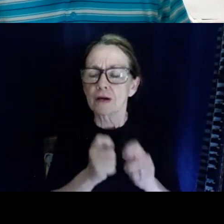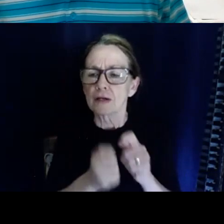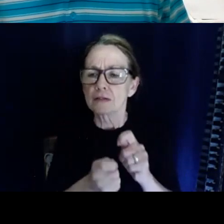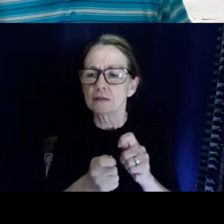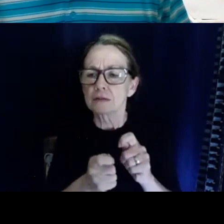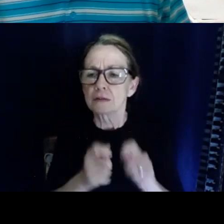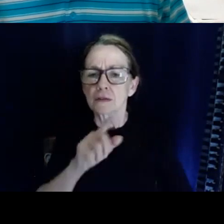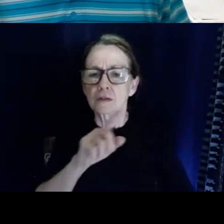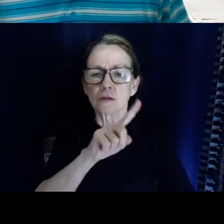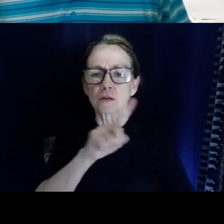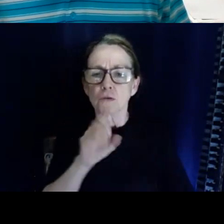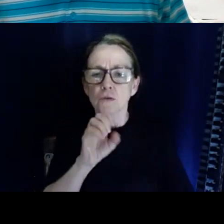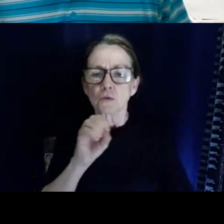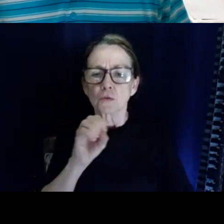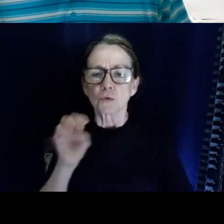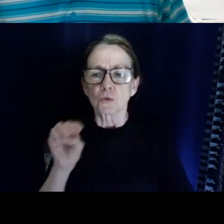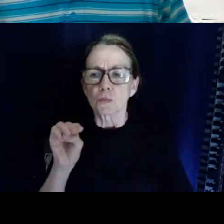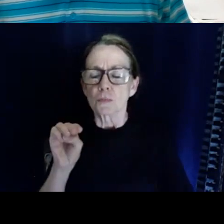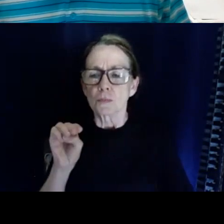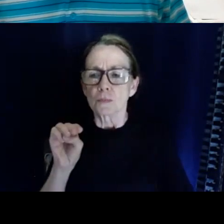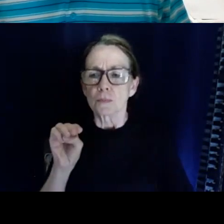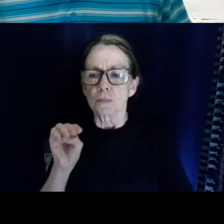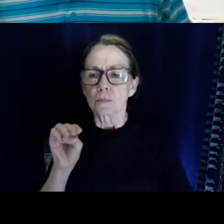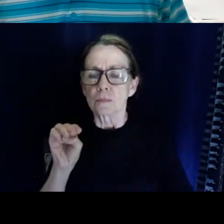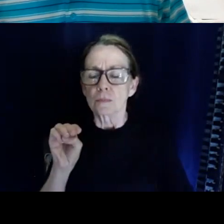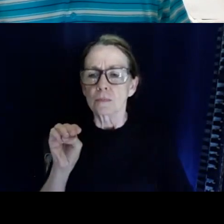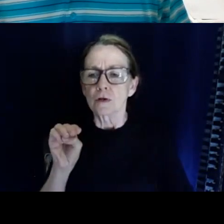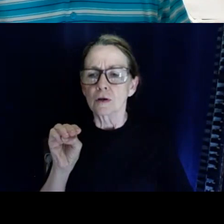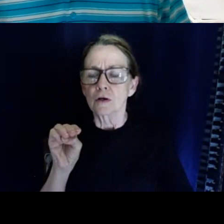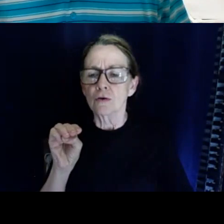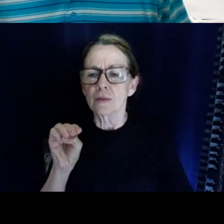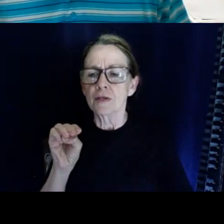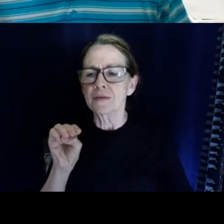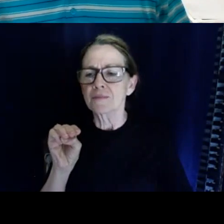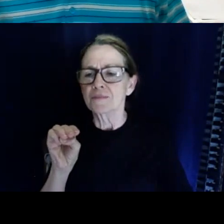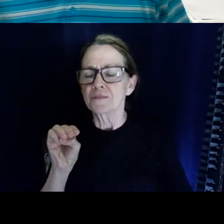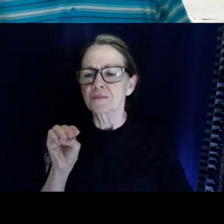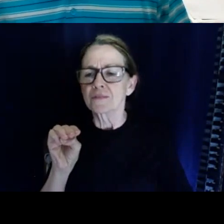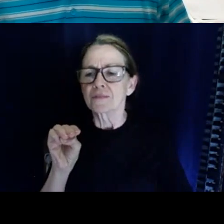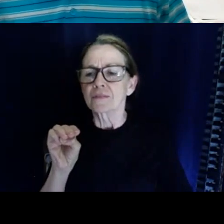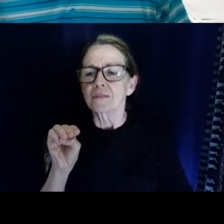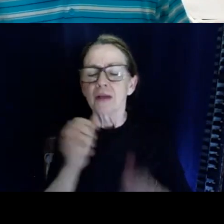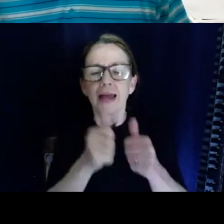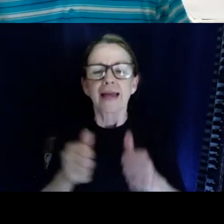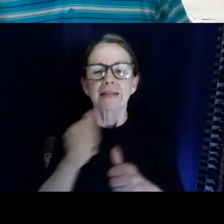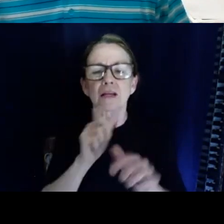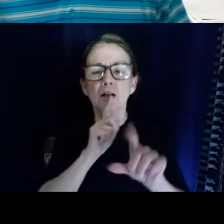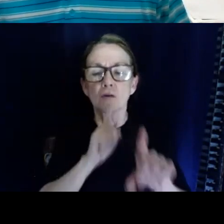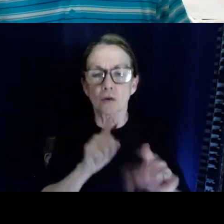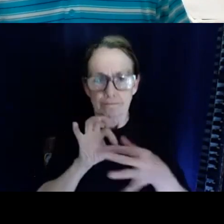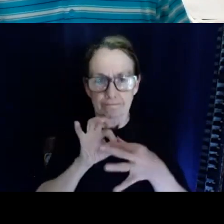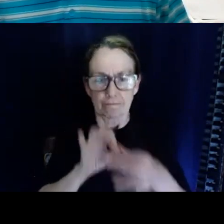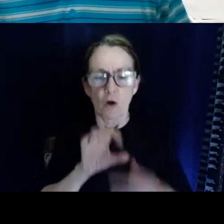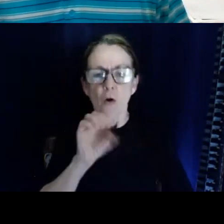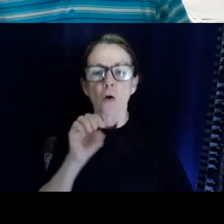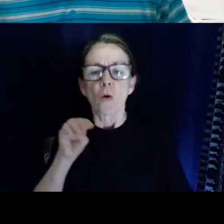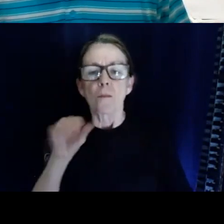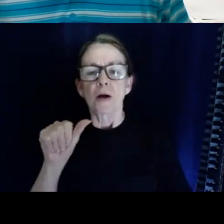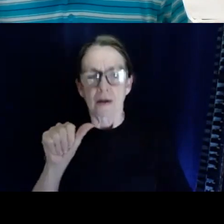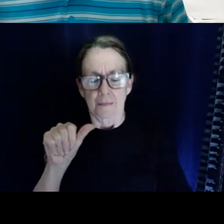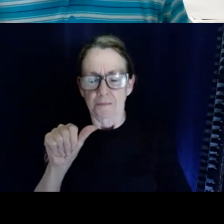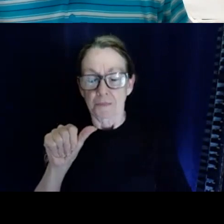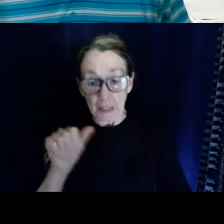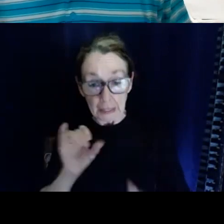MAYBE THIS PERTAINS TO ANOTHER AGENDA ITEM LATER WITH THE REVISED ZOOM, OH WHAT DOES IT SAY ON THE AGENDA? THE REVISED EXECUTIVE ORDER REGARDING OMA WITH ZOOM MEETINGS.